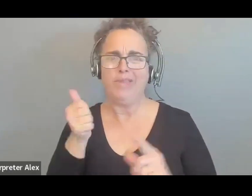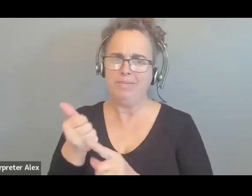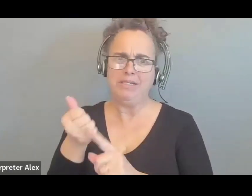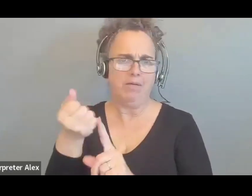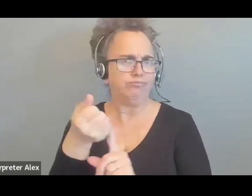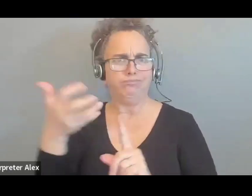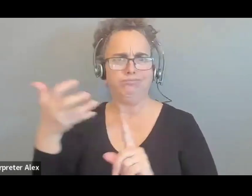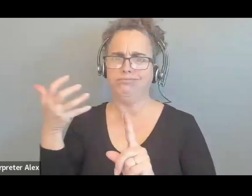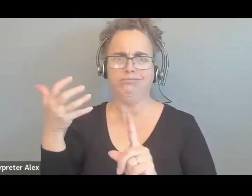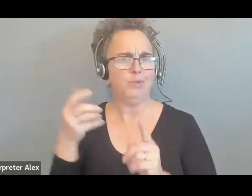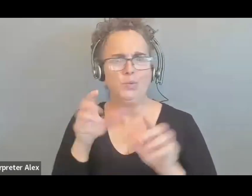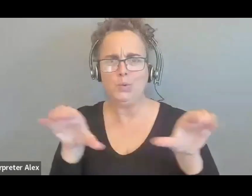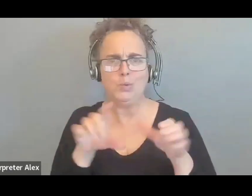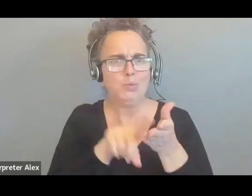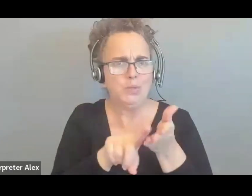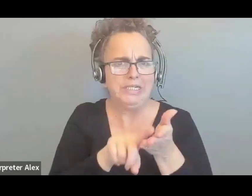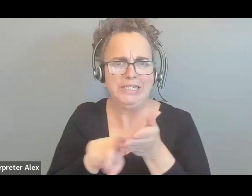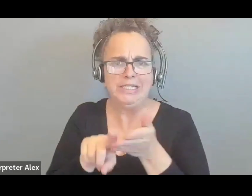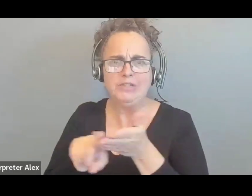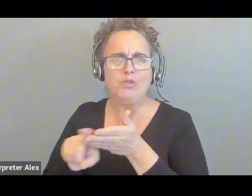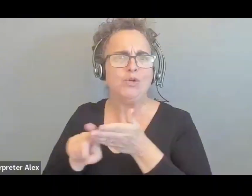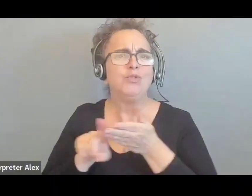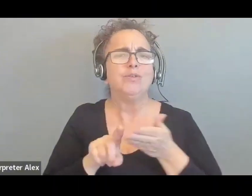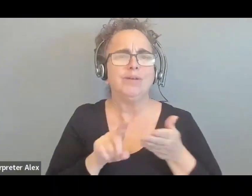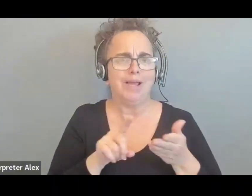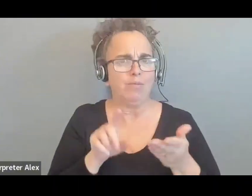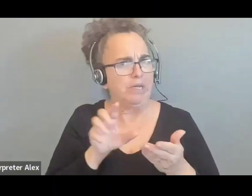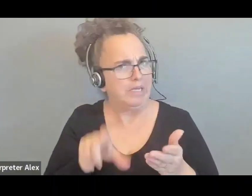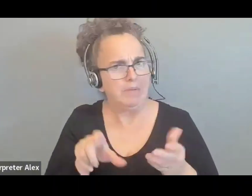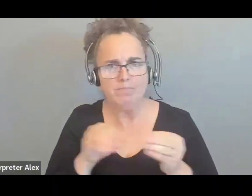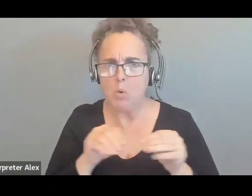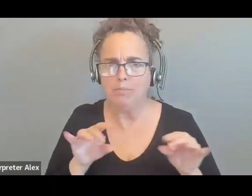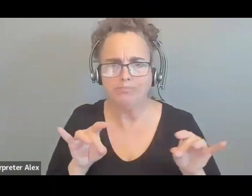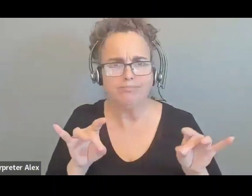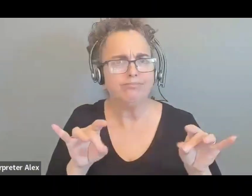I think we desperately need more and more insights and learning and research right now